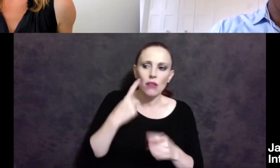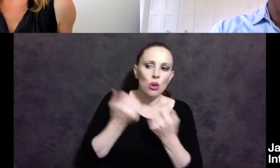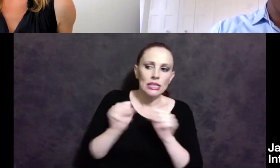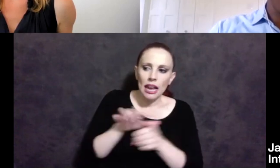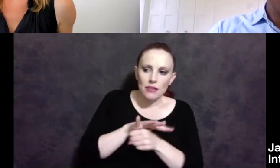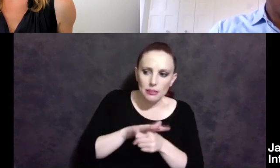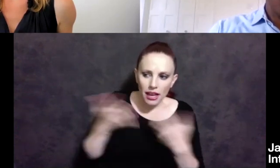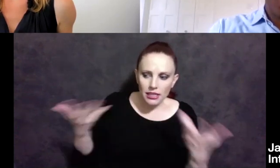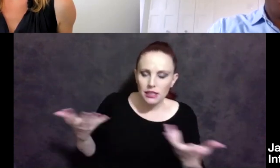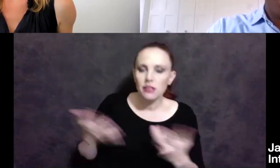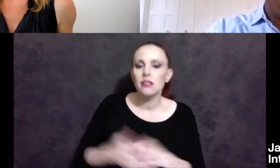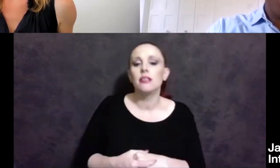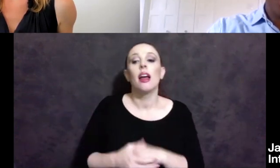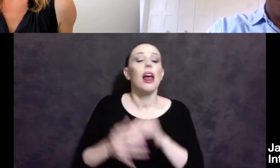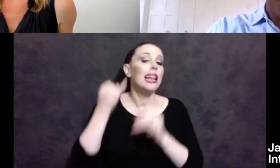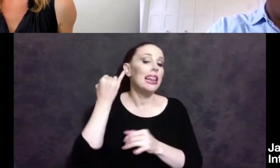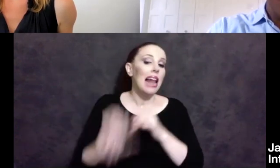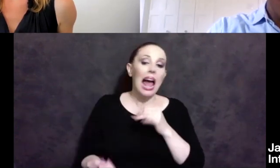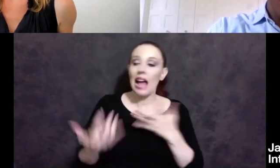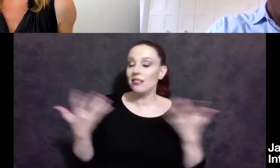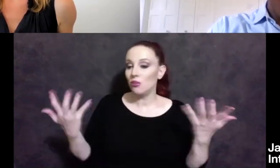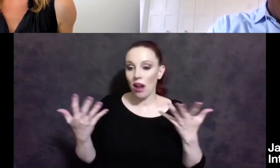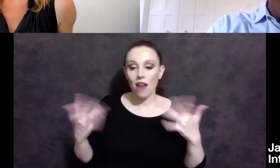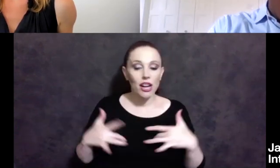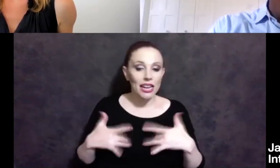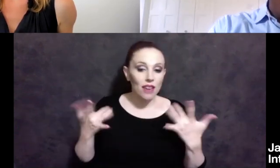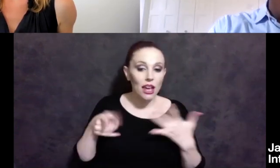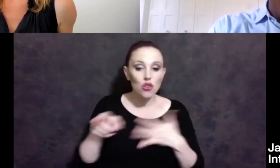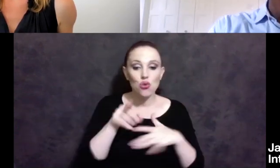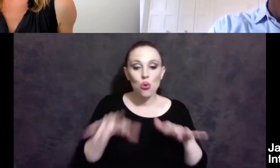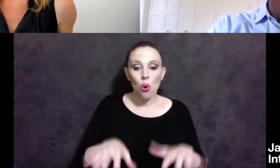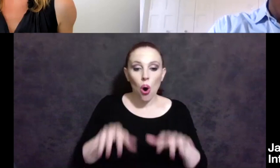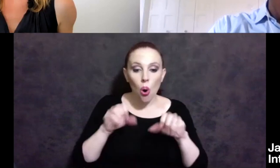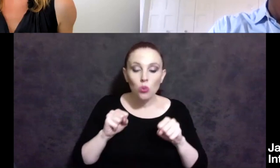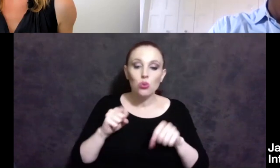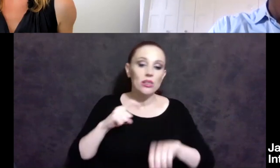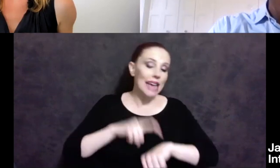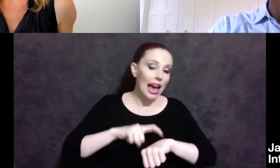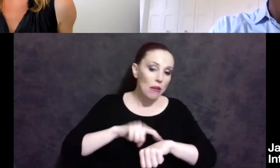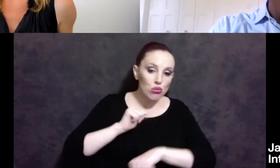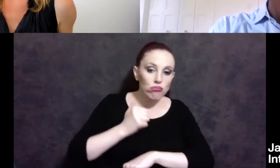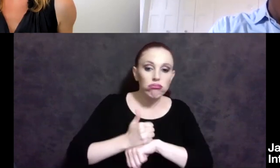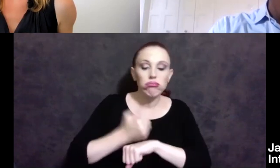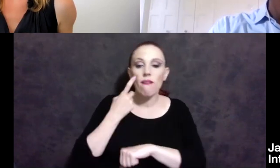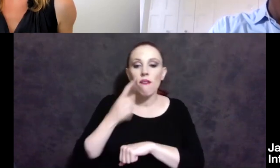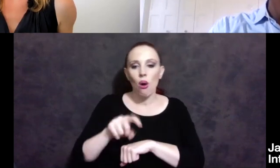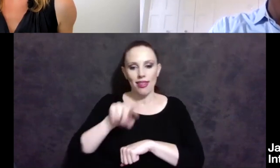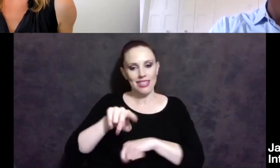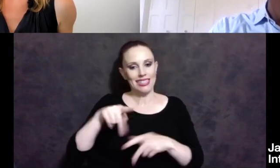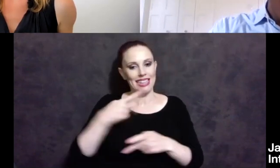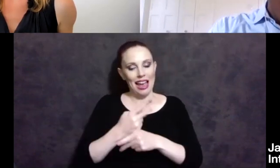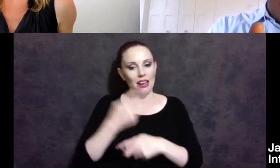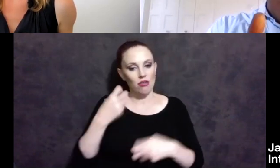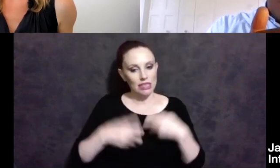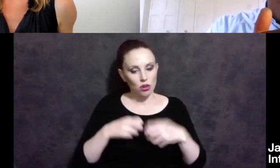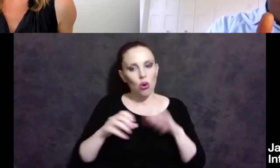is whatever event that you have, that it is time you set aside for these difficult conversations,